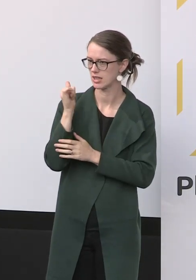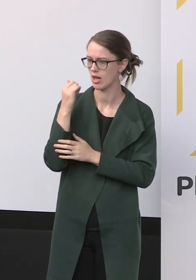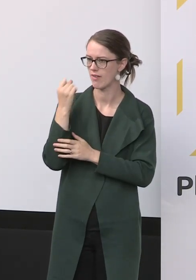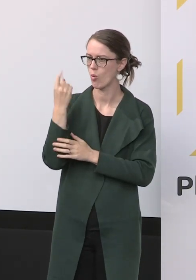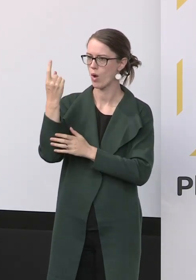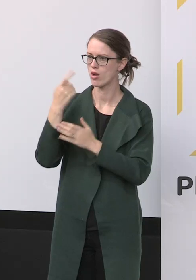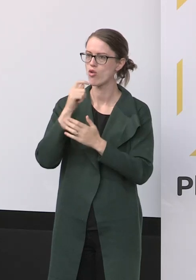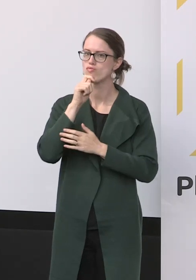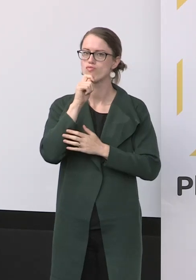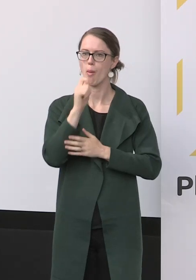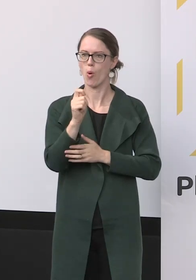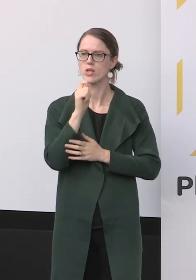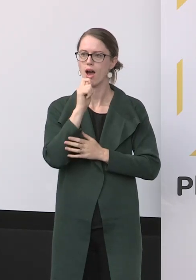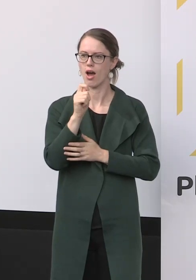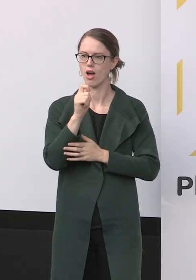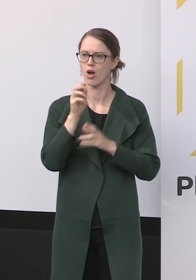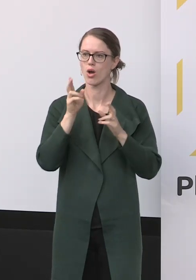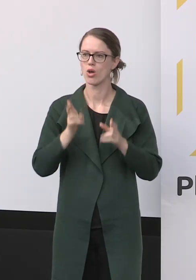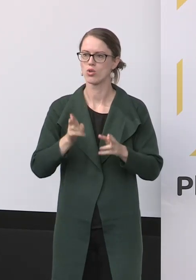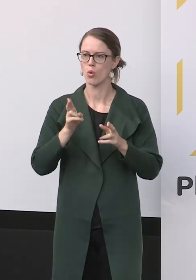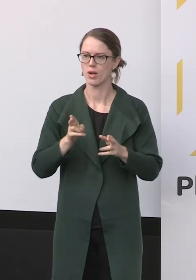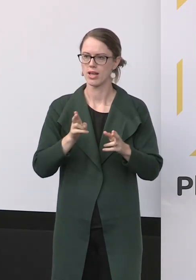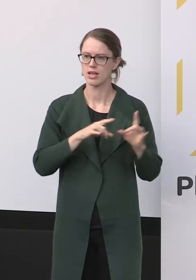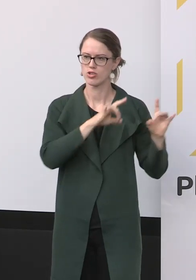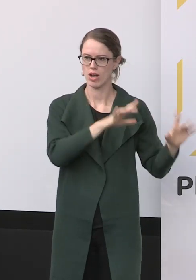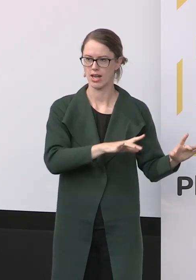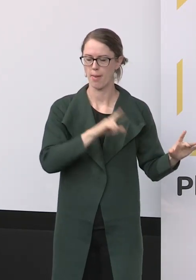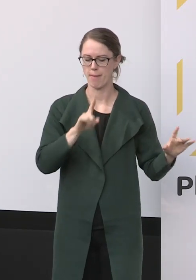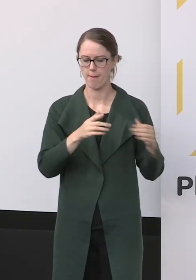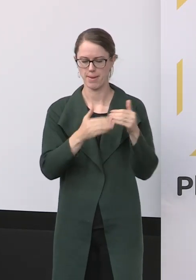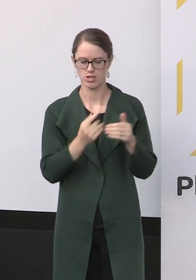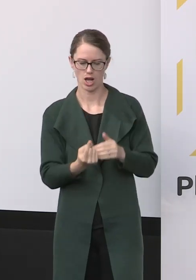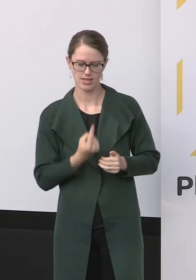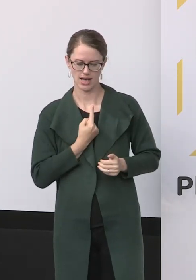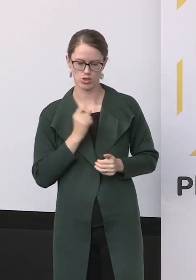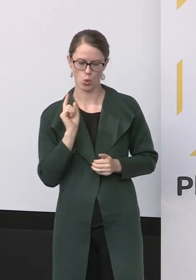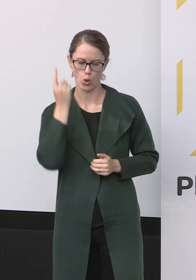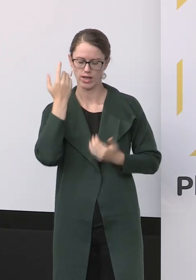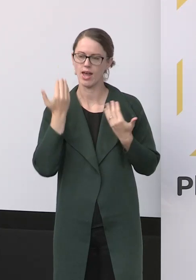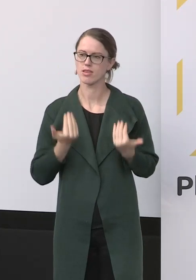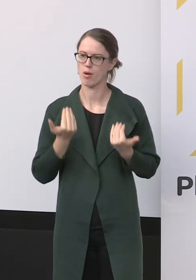Apologies if you were asked about this yesterday, but we have a reporter who is usually